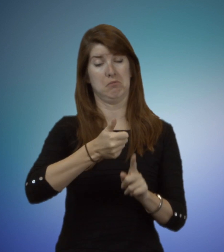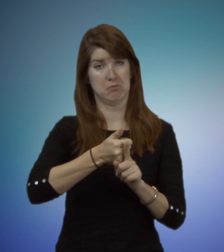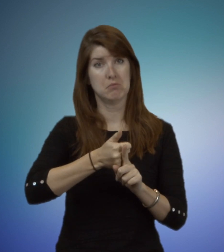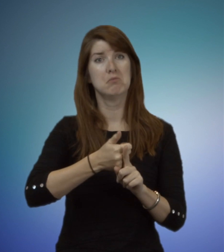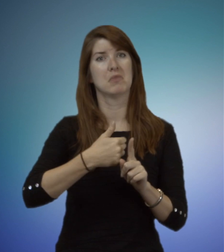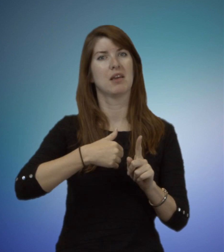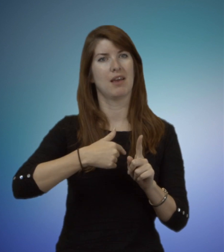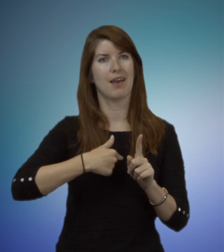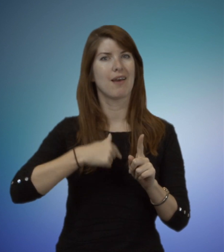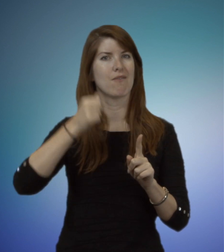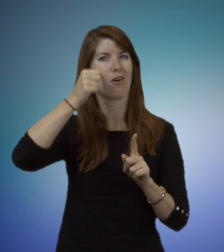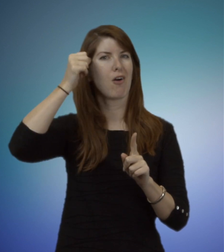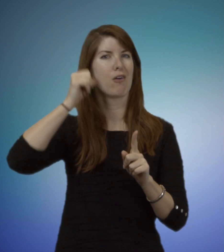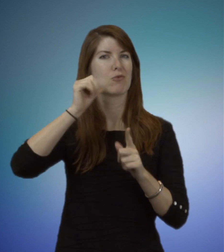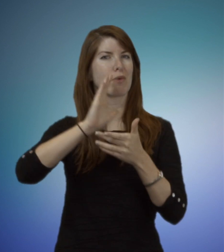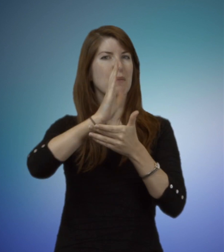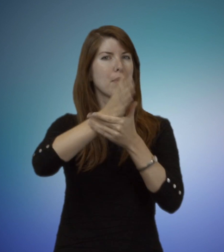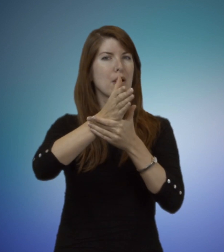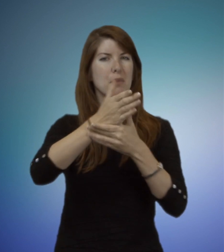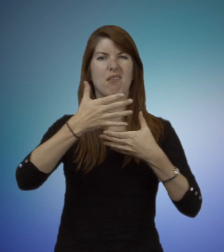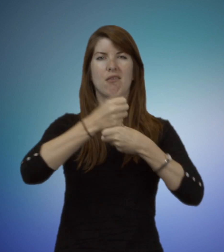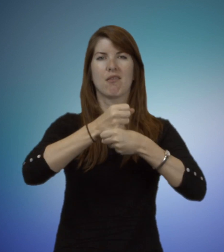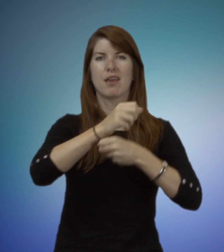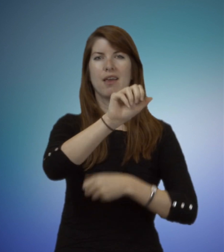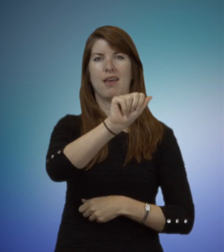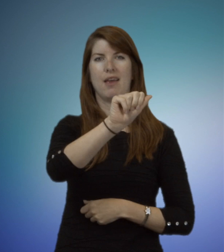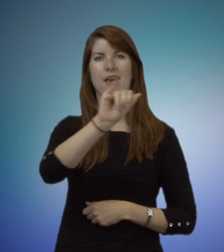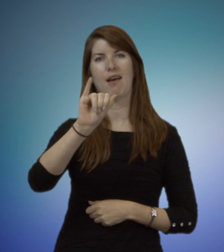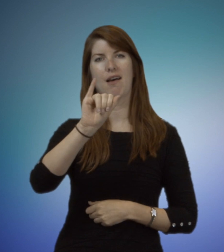who had an auditory impairment, or AI, here in Texas.